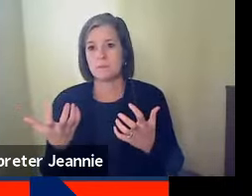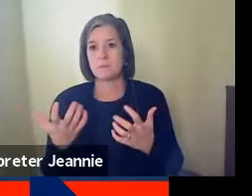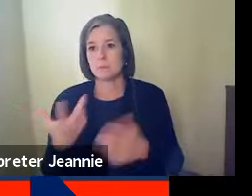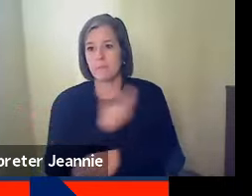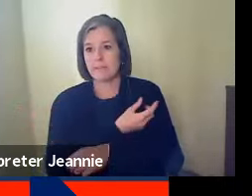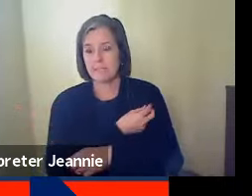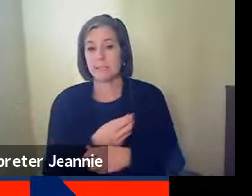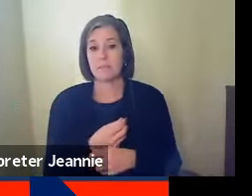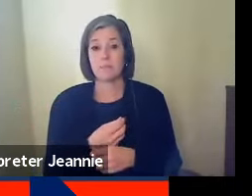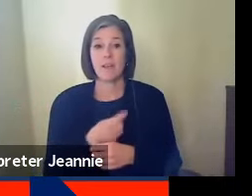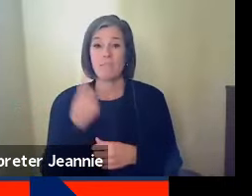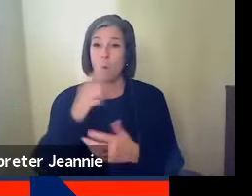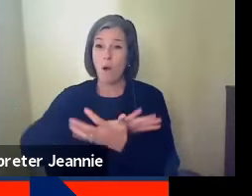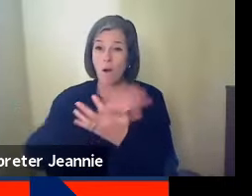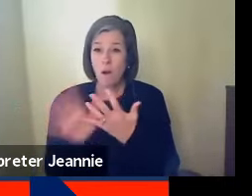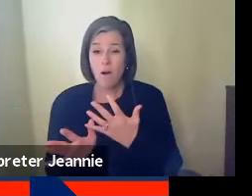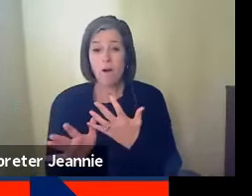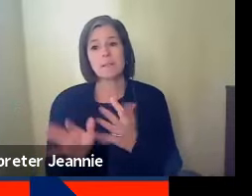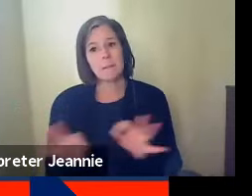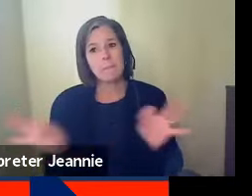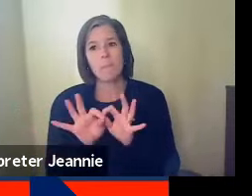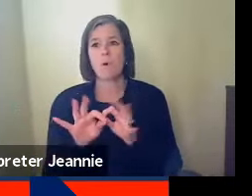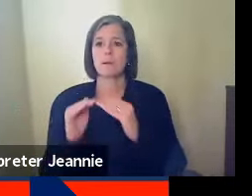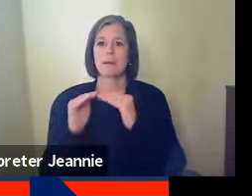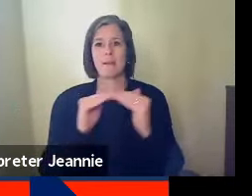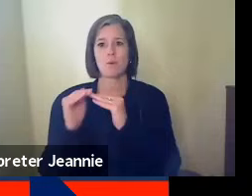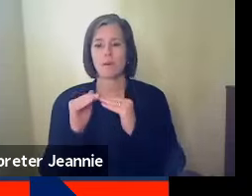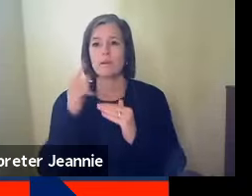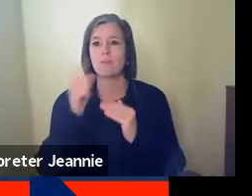are getting vaccine to underrepresented populations to those people who may not